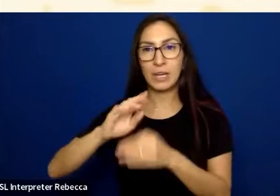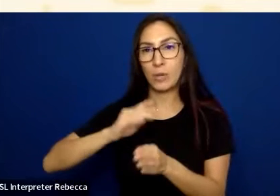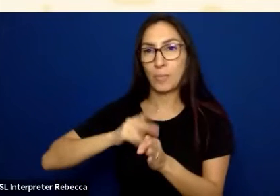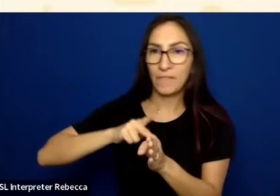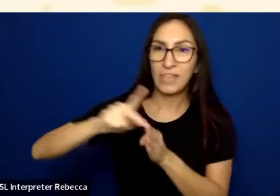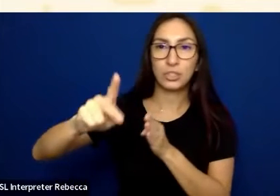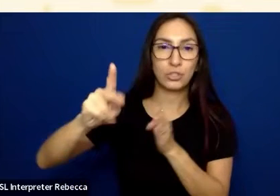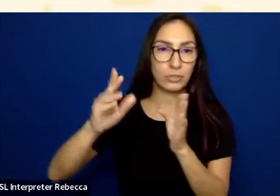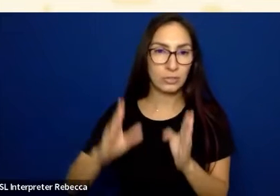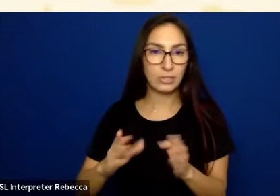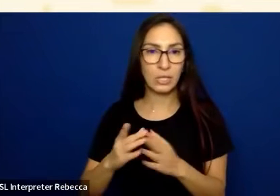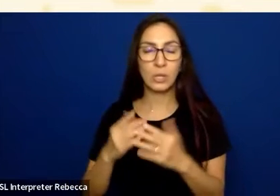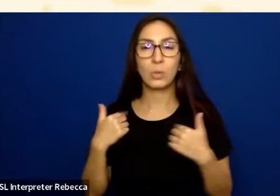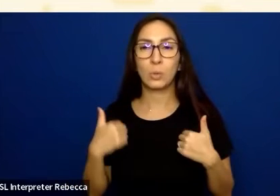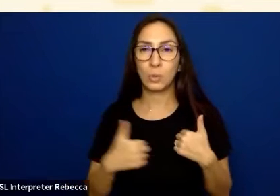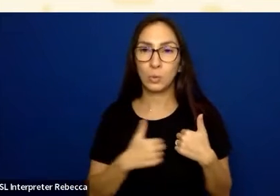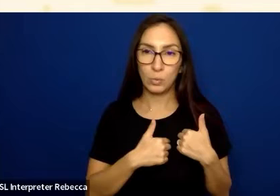and we work based out of Mumbai, India.